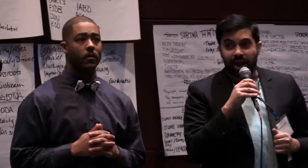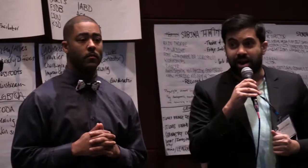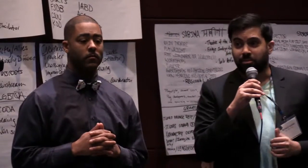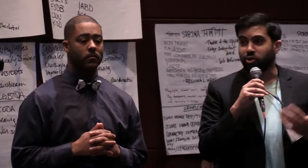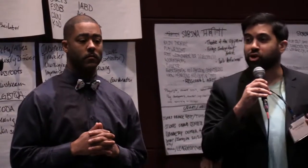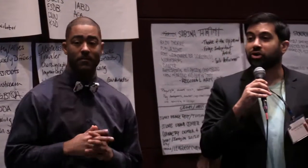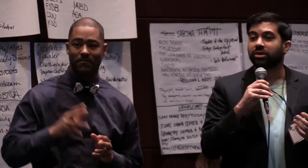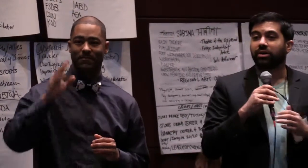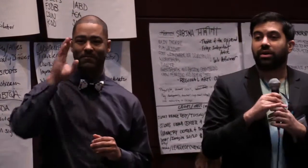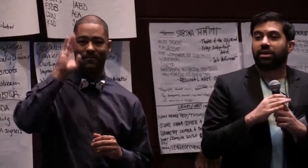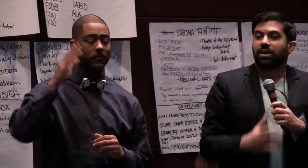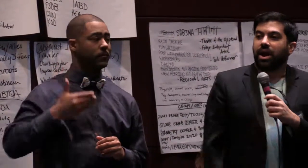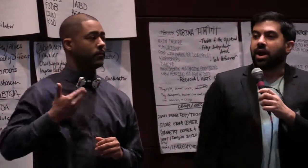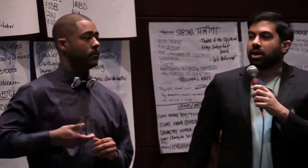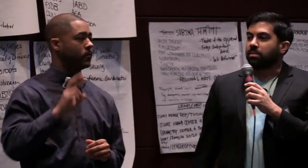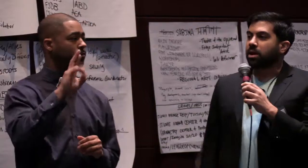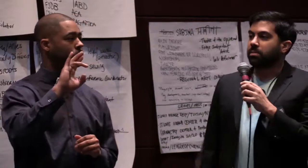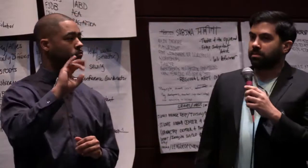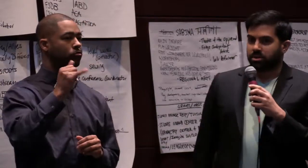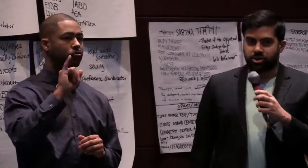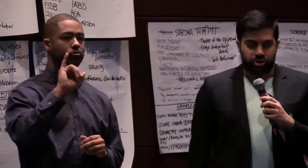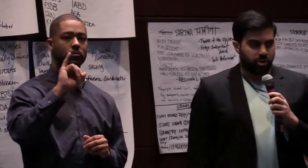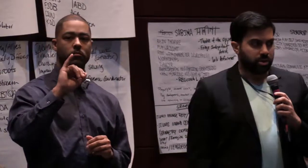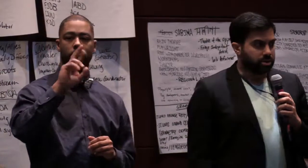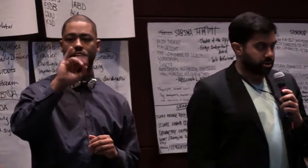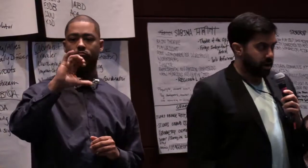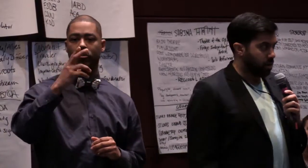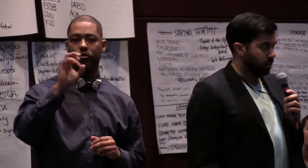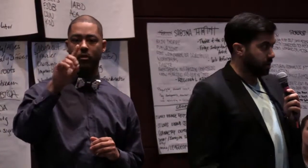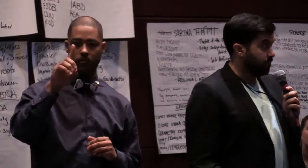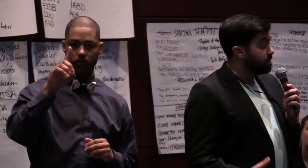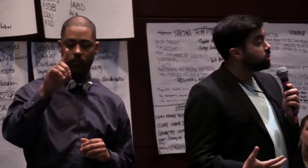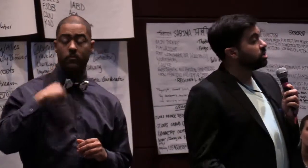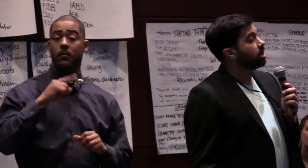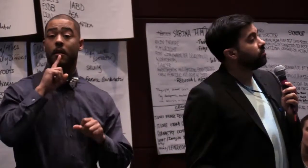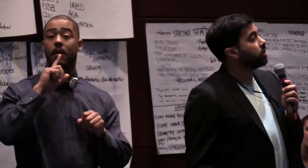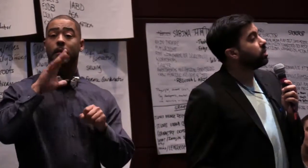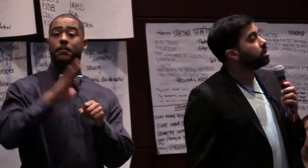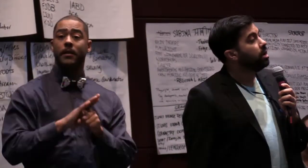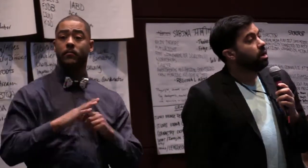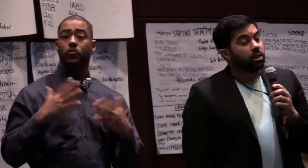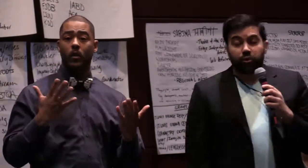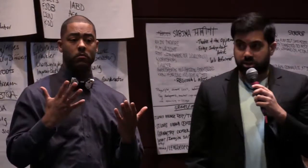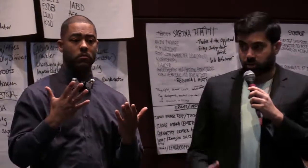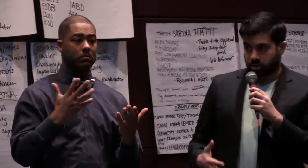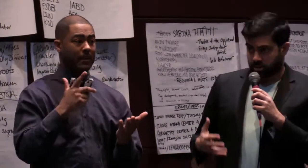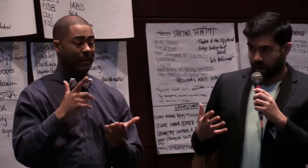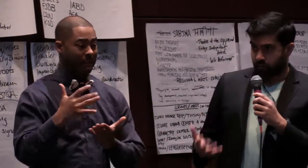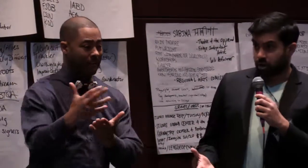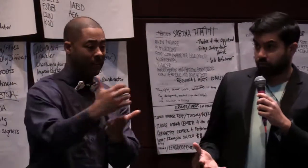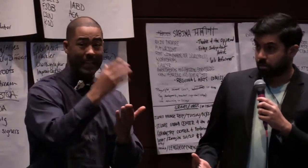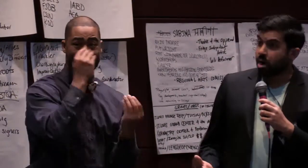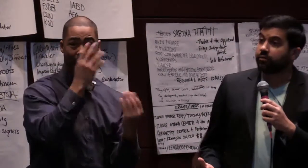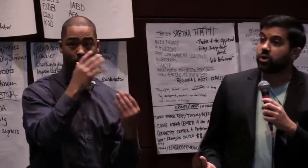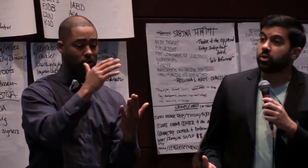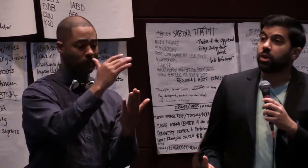Hi, I'm Richard, and my commitment to you is to take all of the information that I've learned and the resources I've learned from all of you